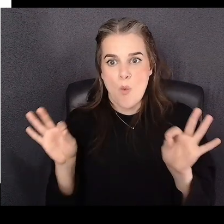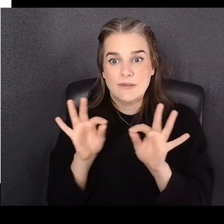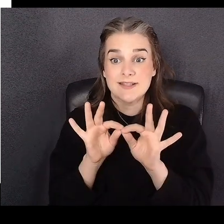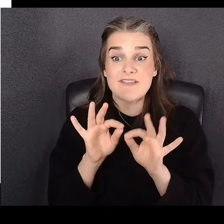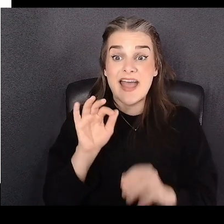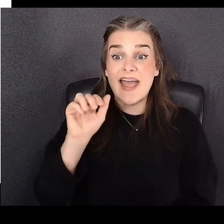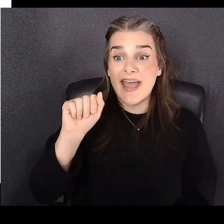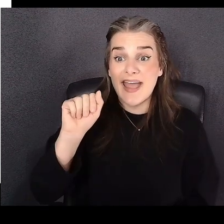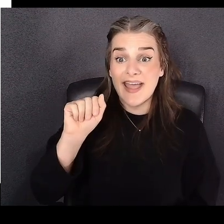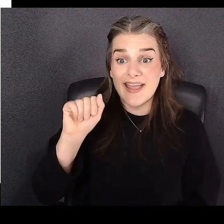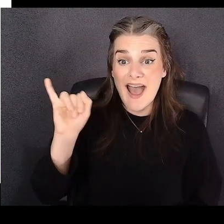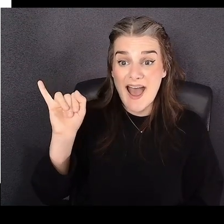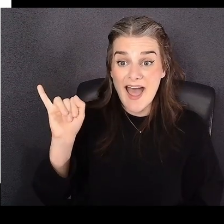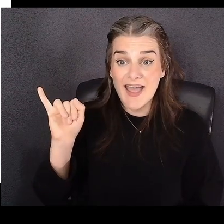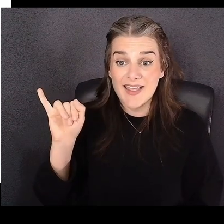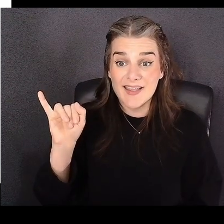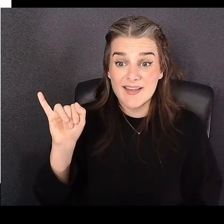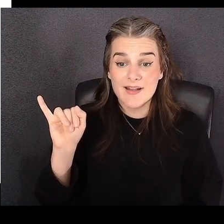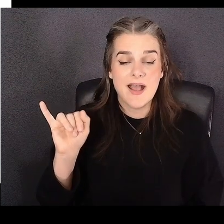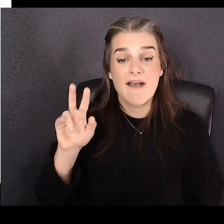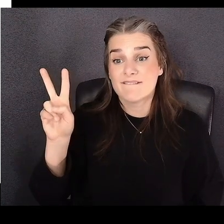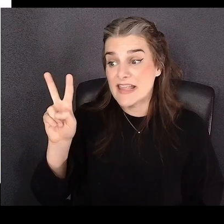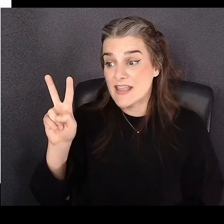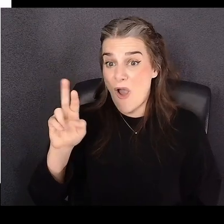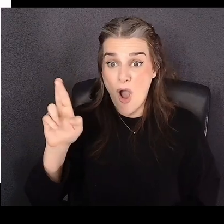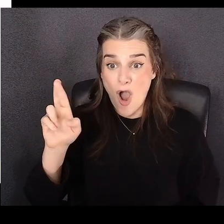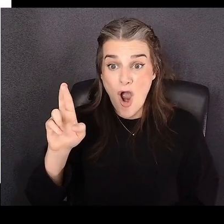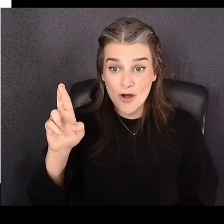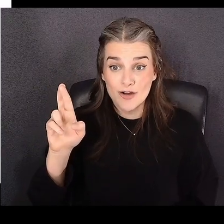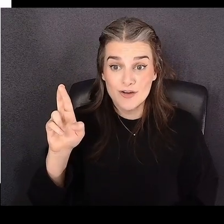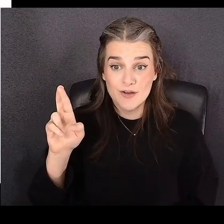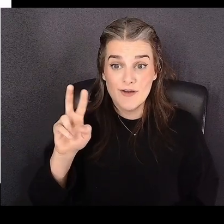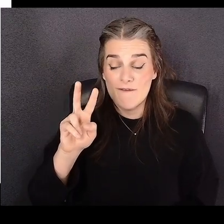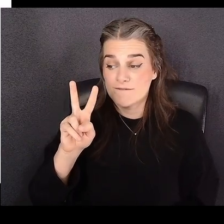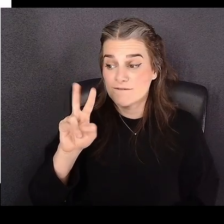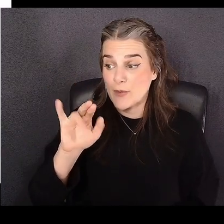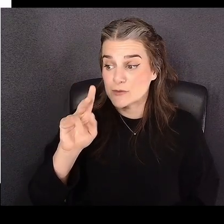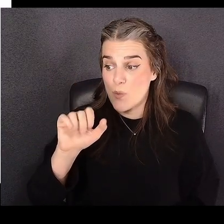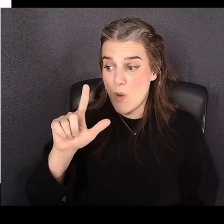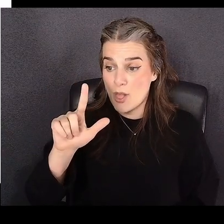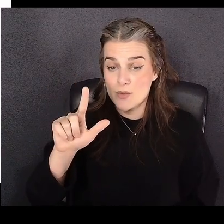into all of leisure, but also the development